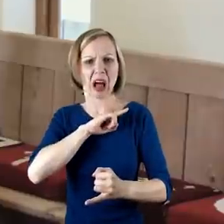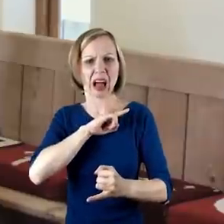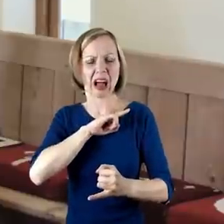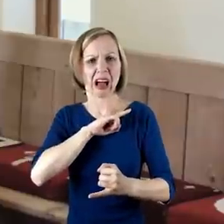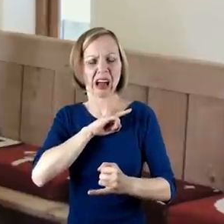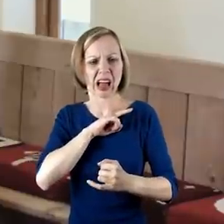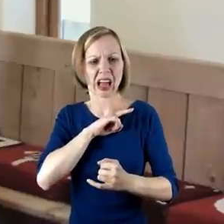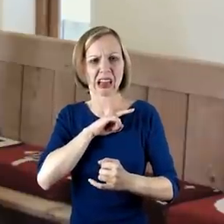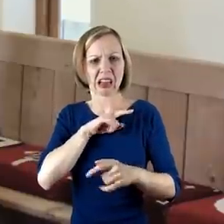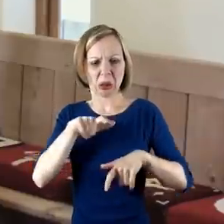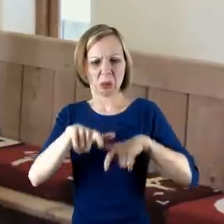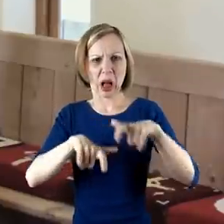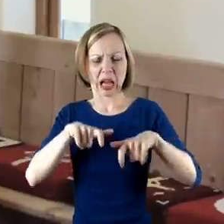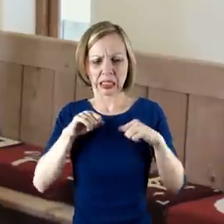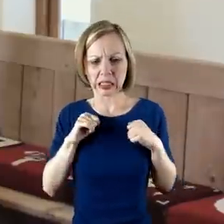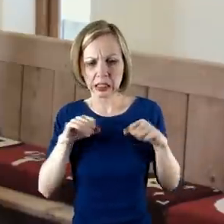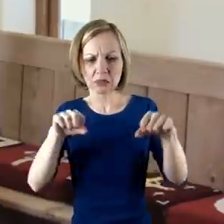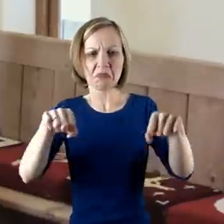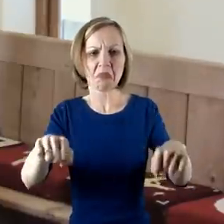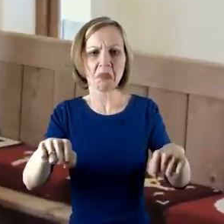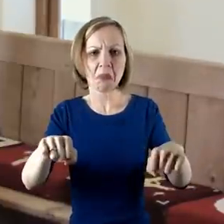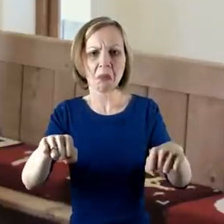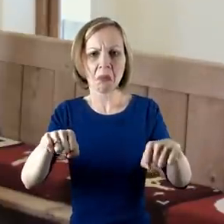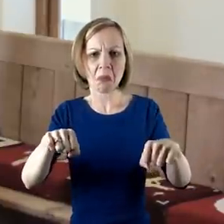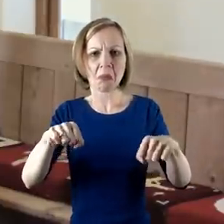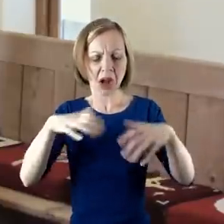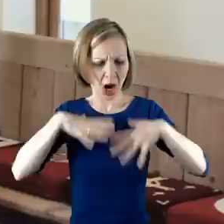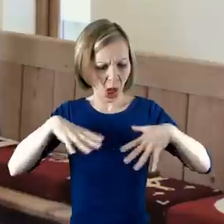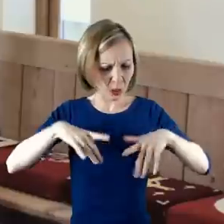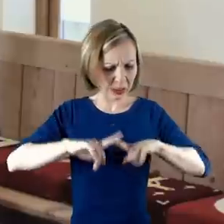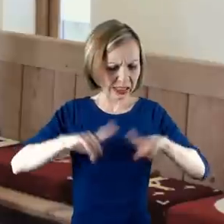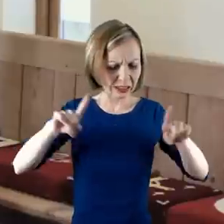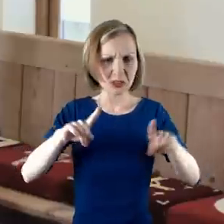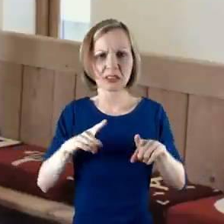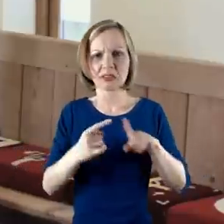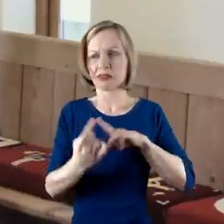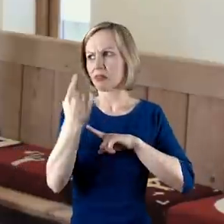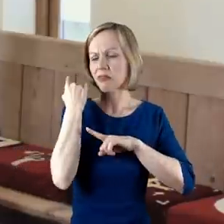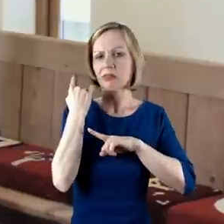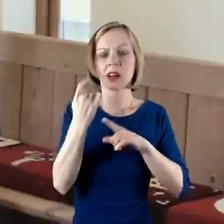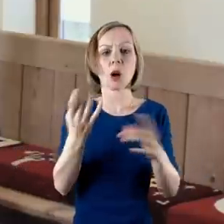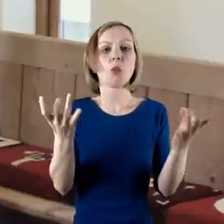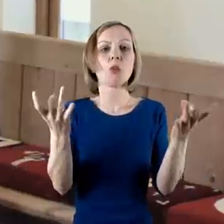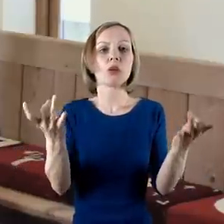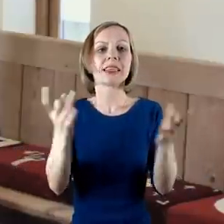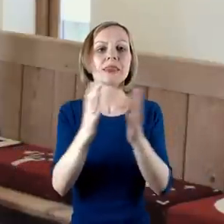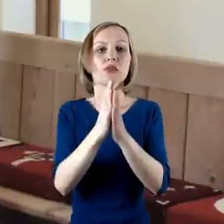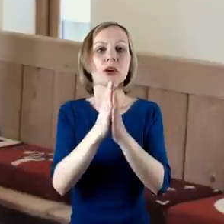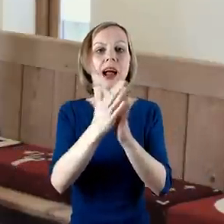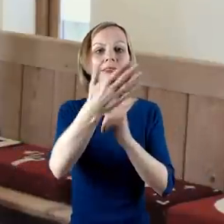with Buddhist prayer flags behind me and a bandaged knee. All good questions and we'll get to them.